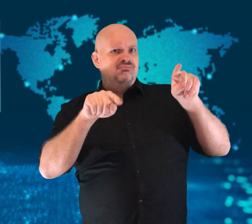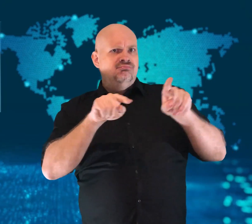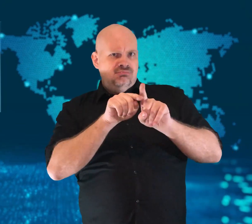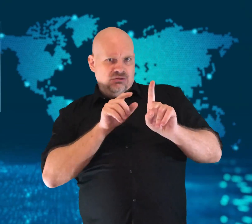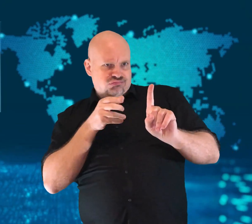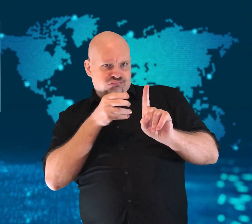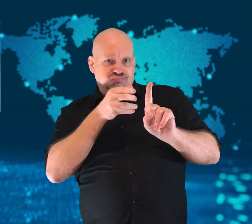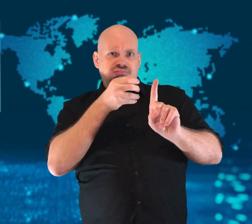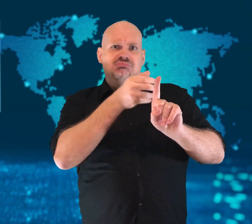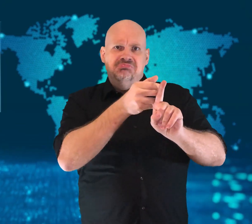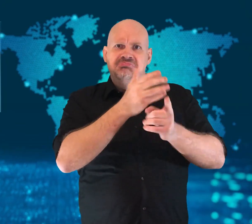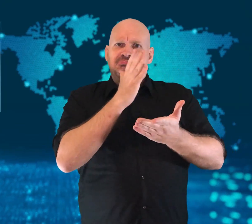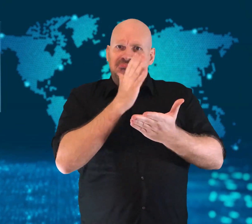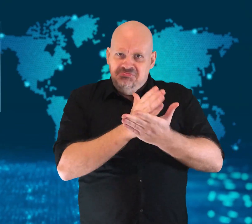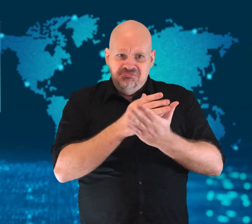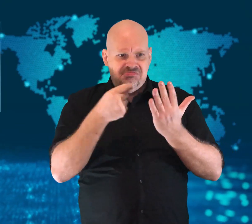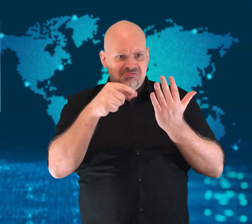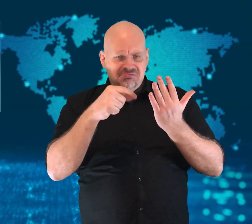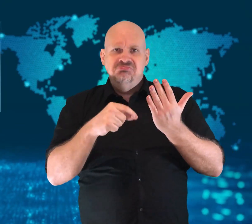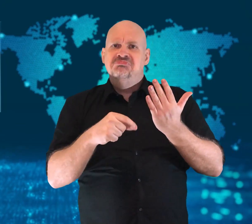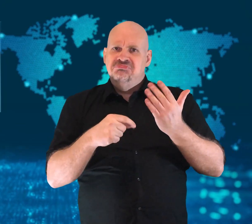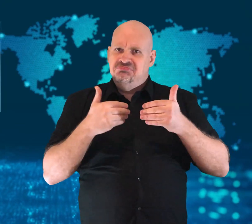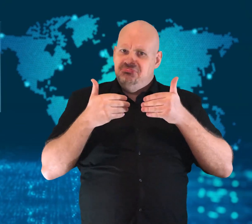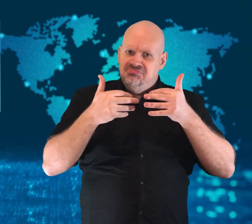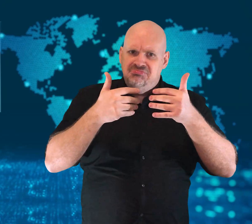The fish still succeeded.